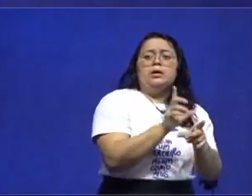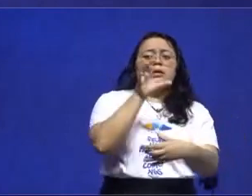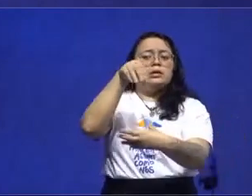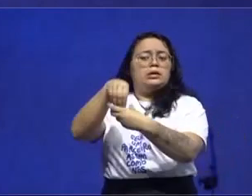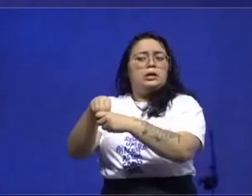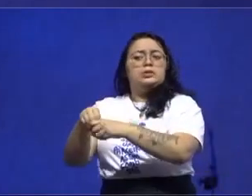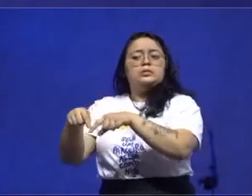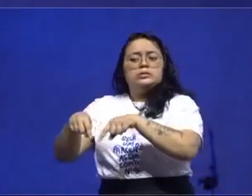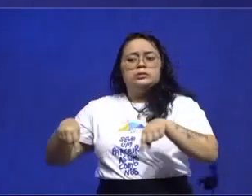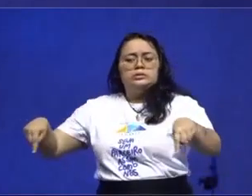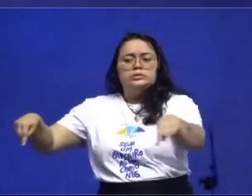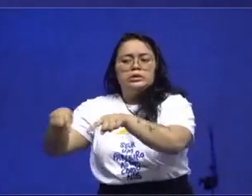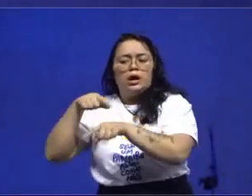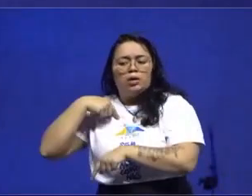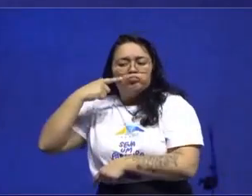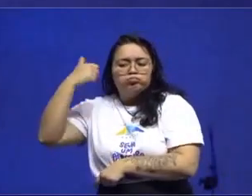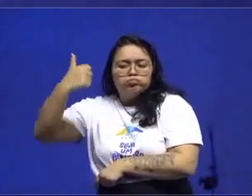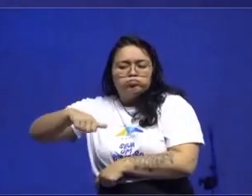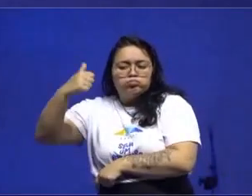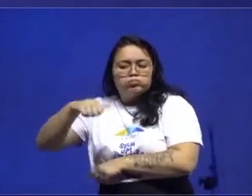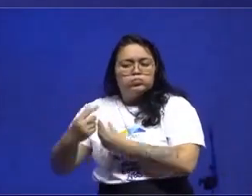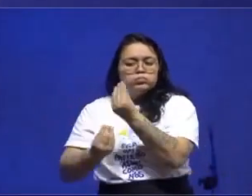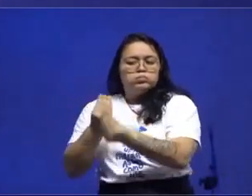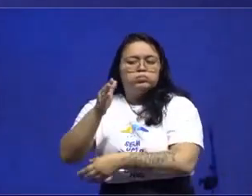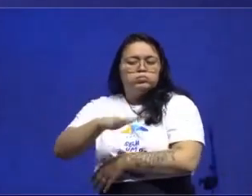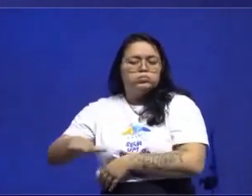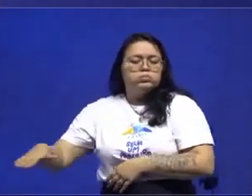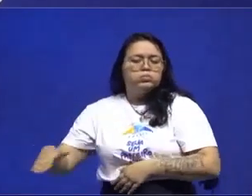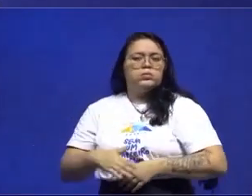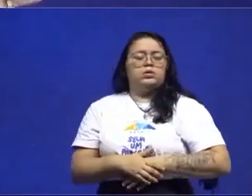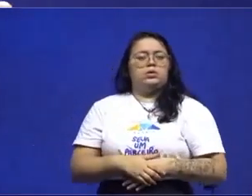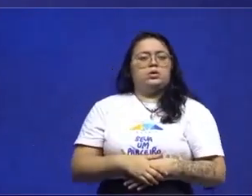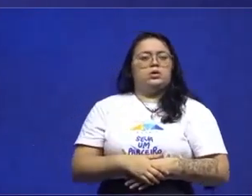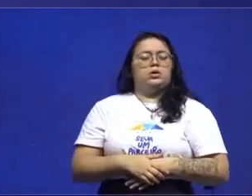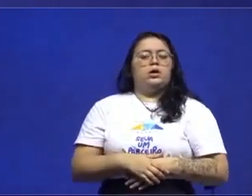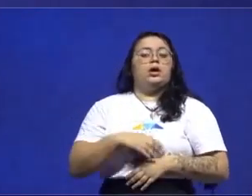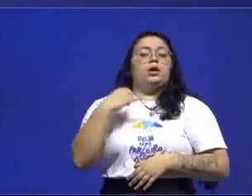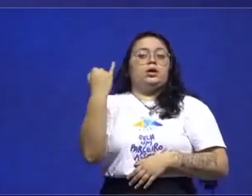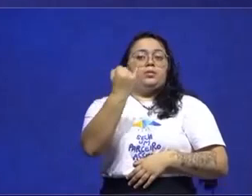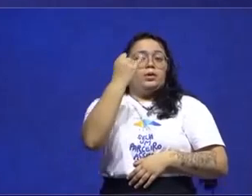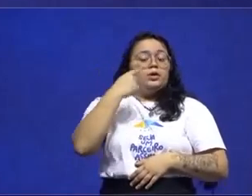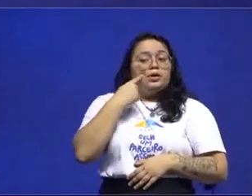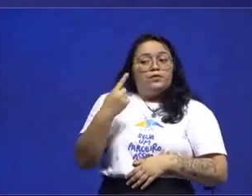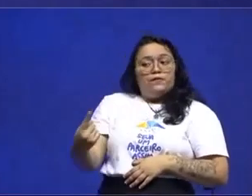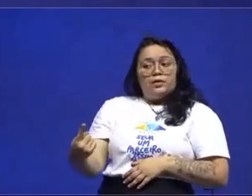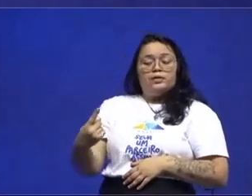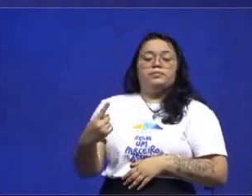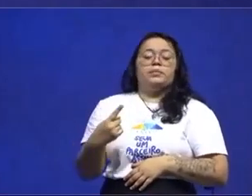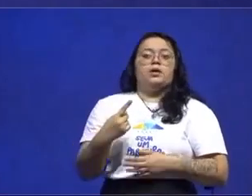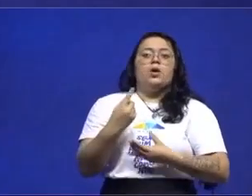other things that are important for the diagnosis report from other professionals that the child